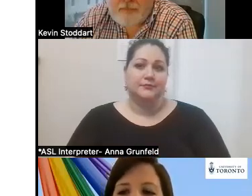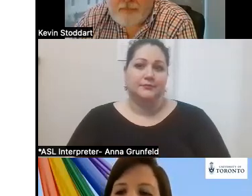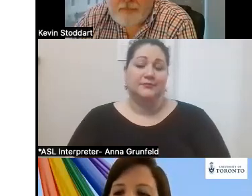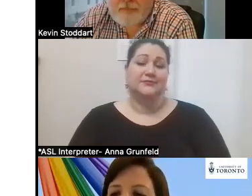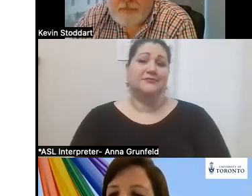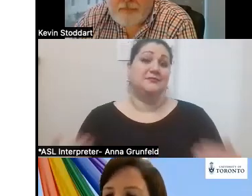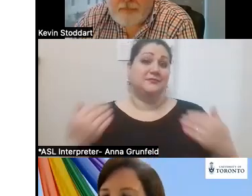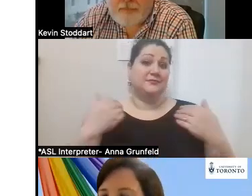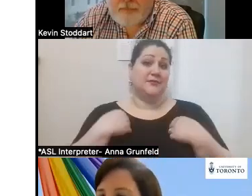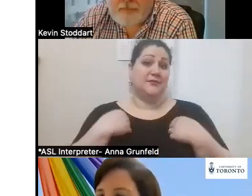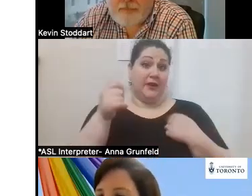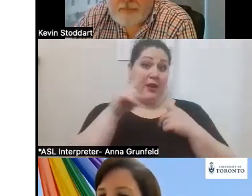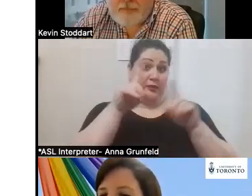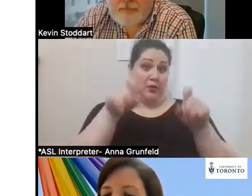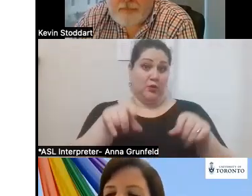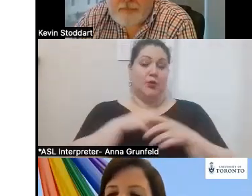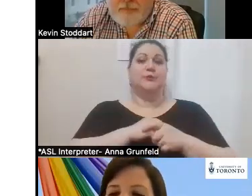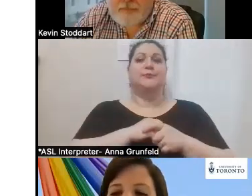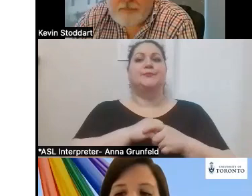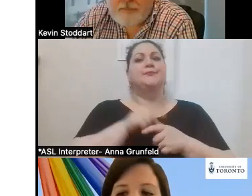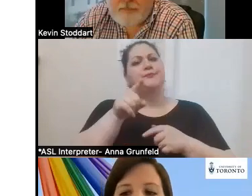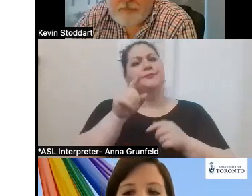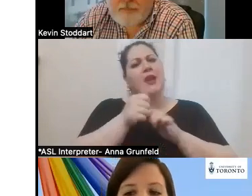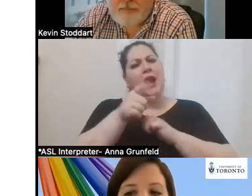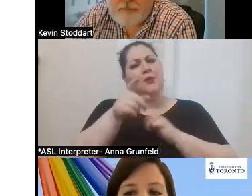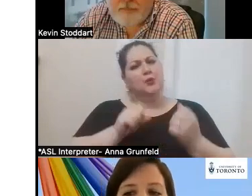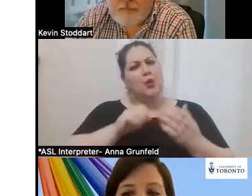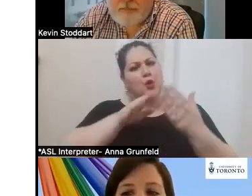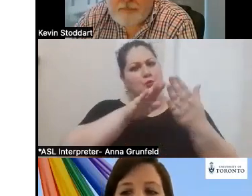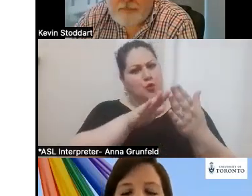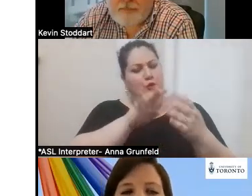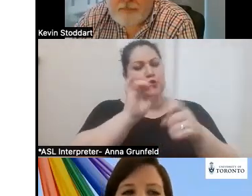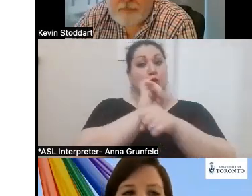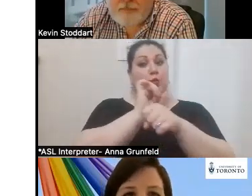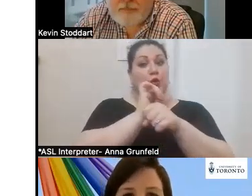How would you approach working with a professional program student who might